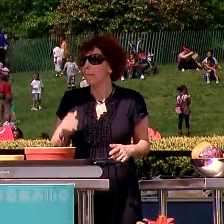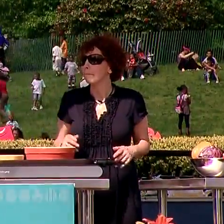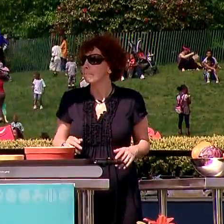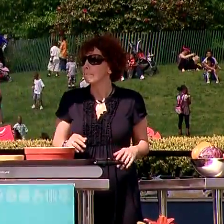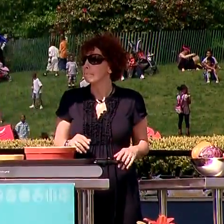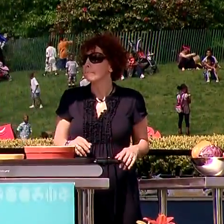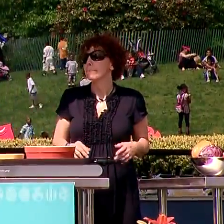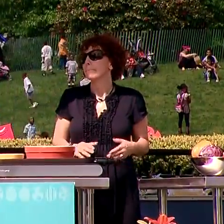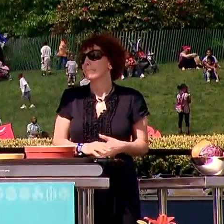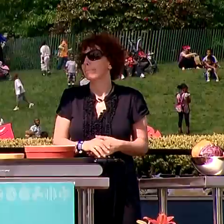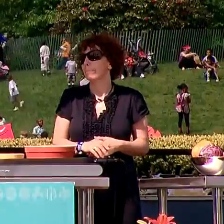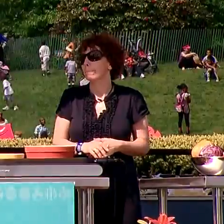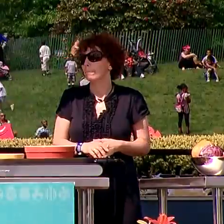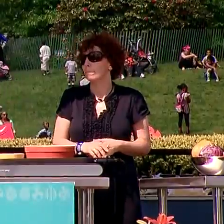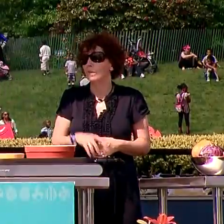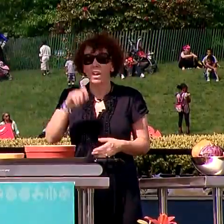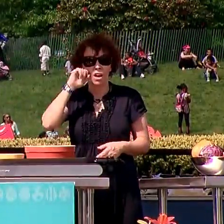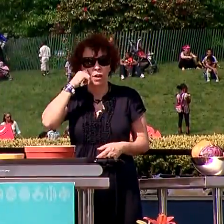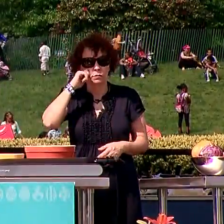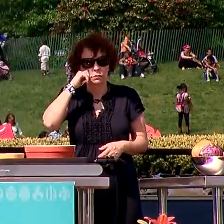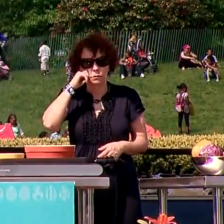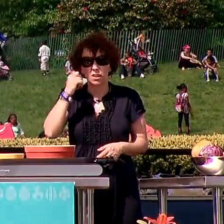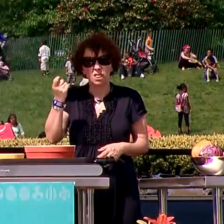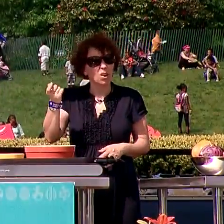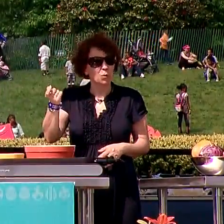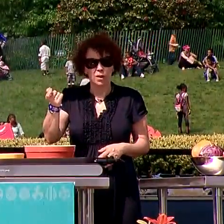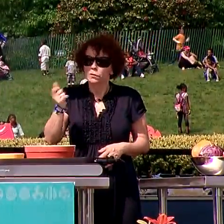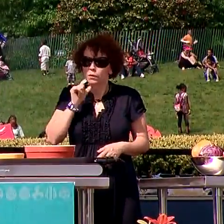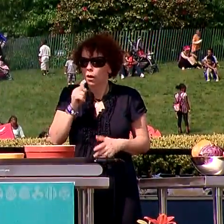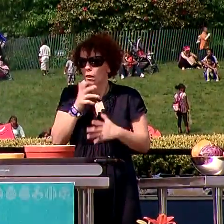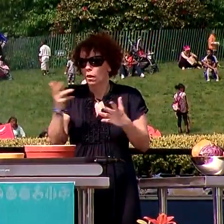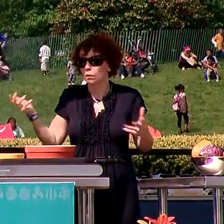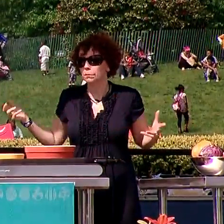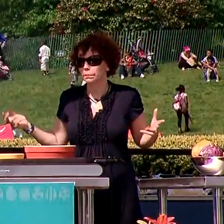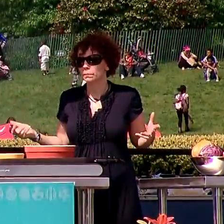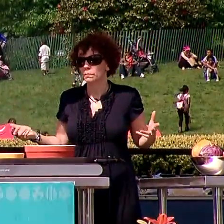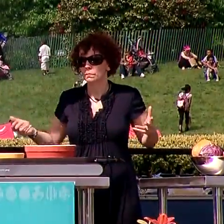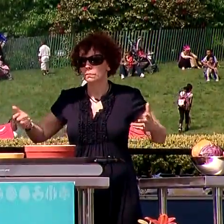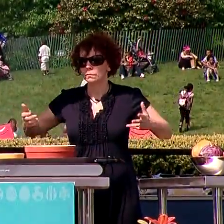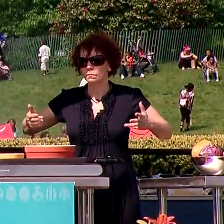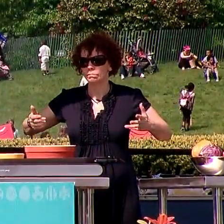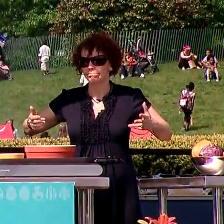Then the onions in there, just a little bit, yeah.